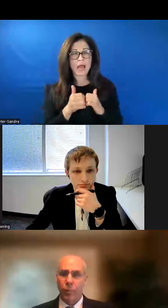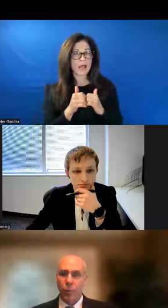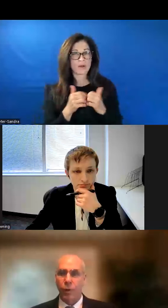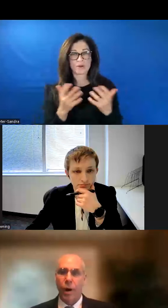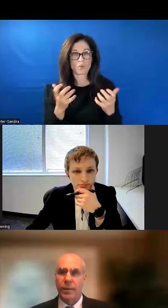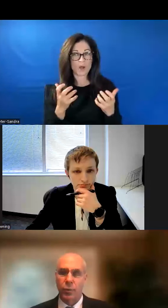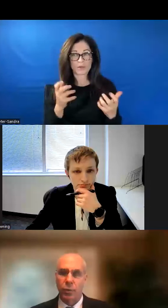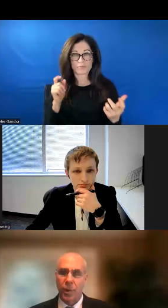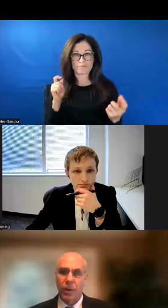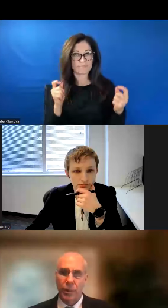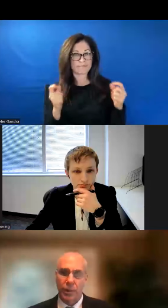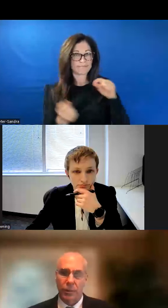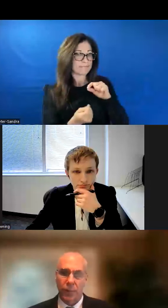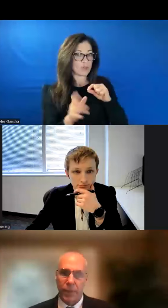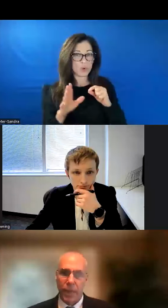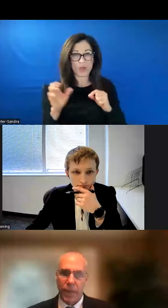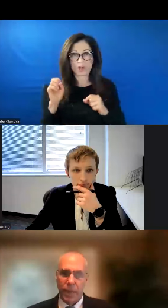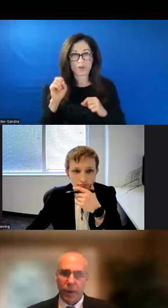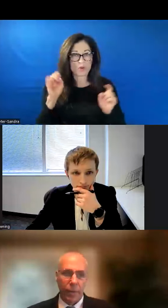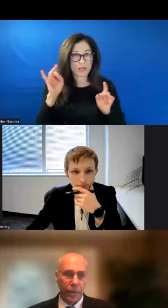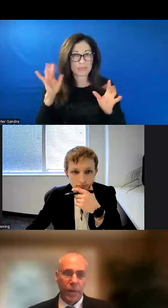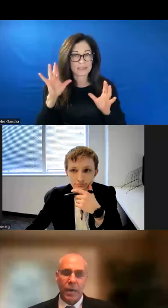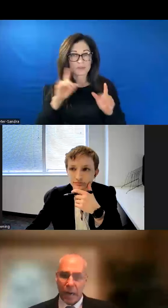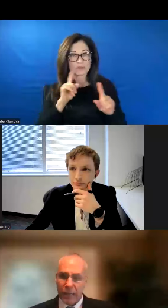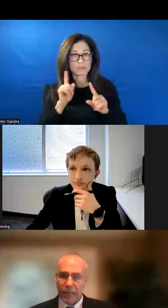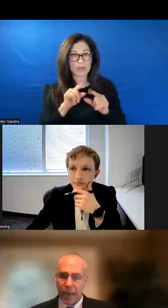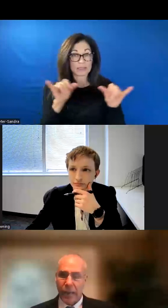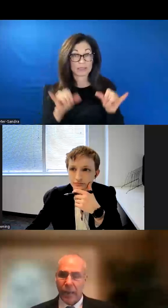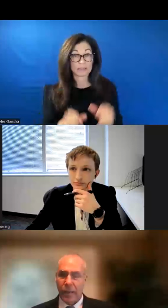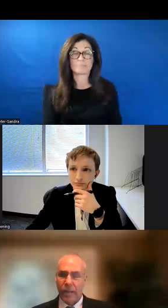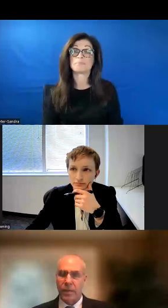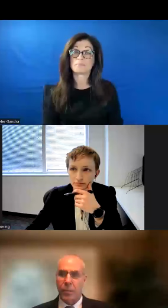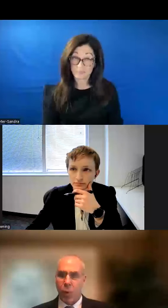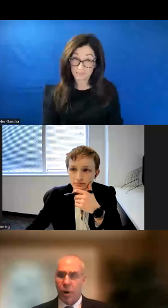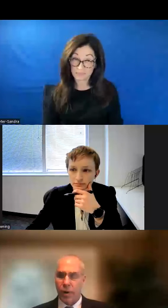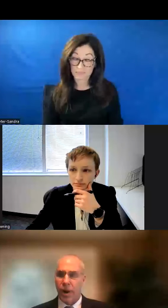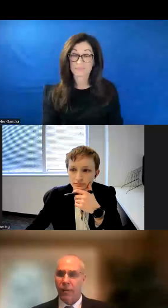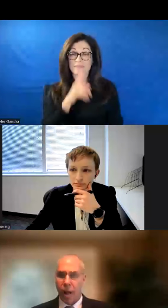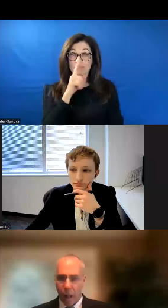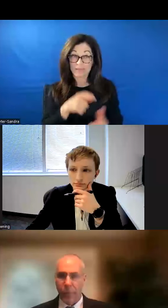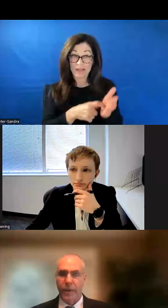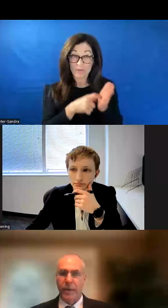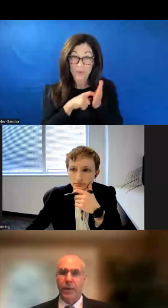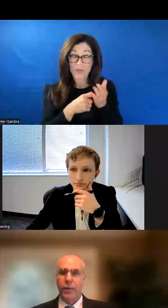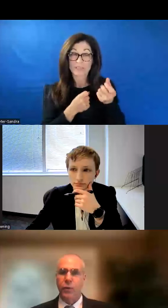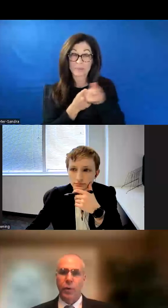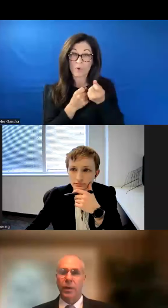REFORM YOUR CRISIS RESPONSE SYSTEM. IT DOES TAKE ALL OF THE SUPPORT OF ALL OF THE ENTITIES WORKING